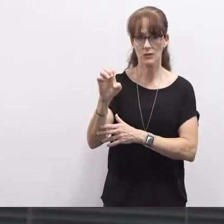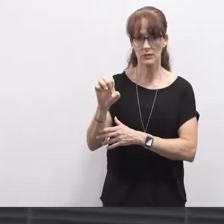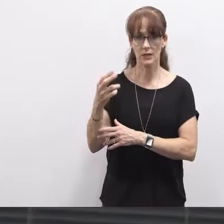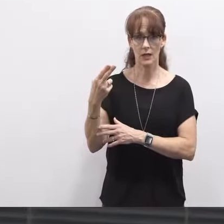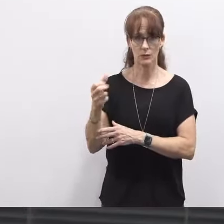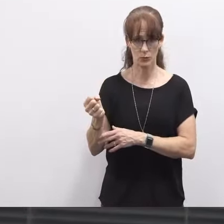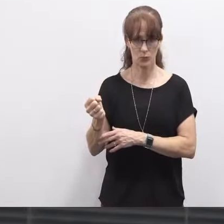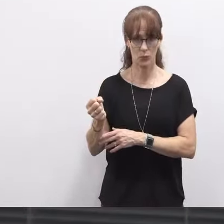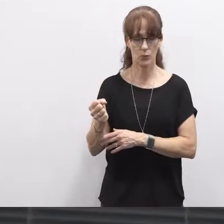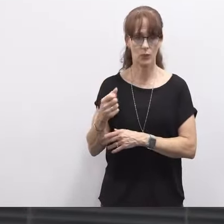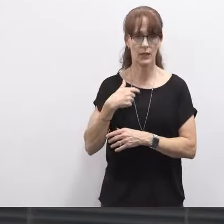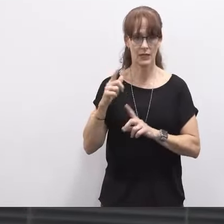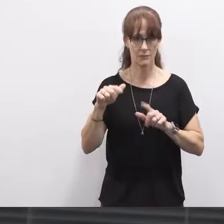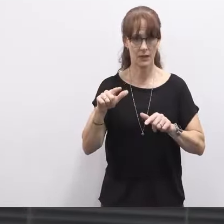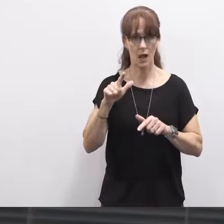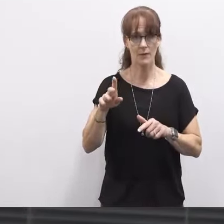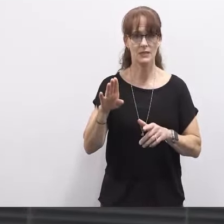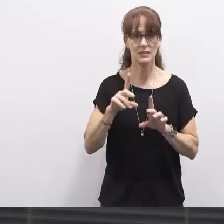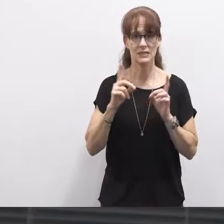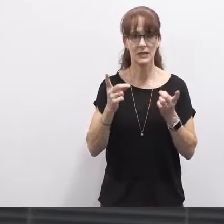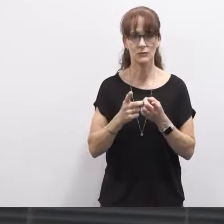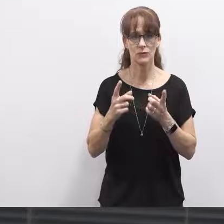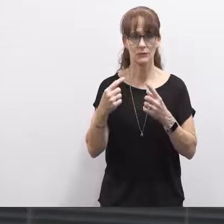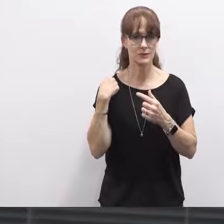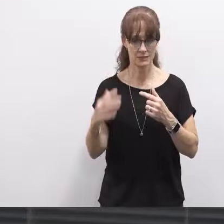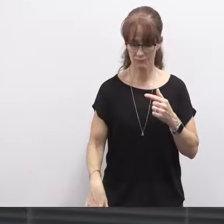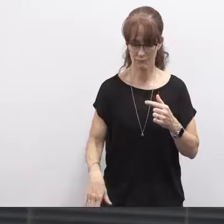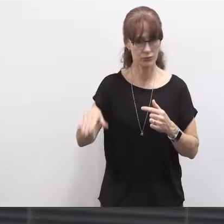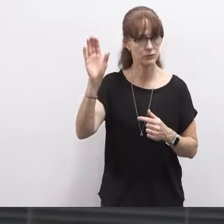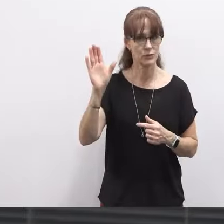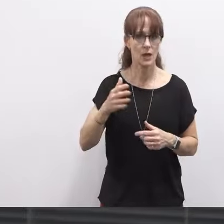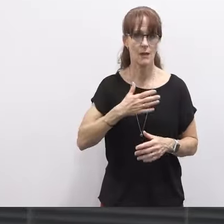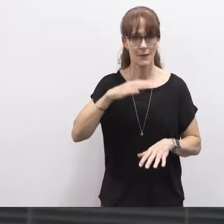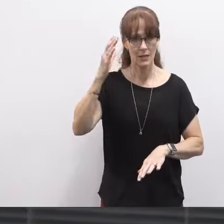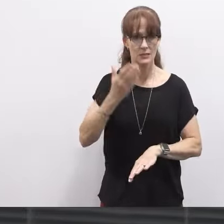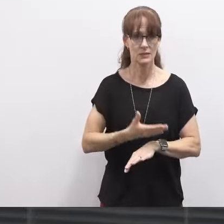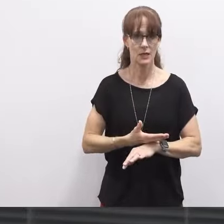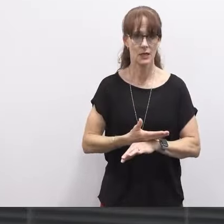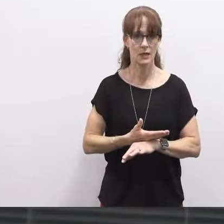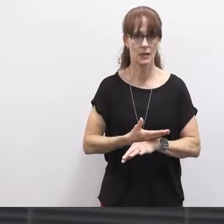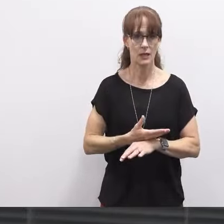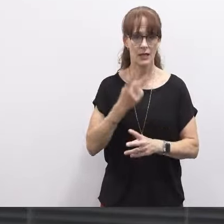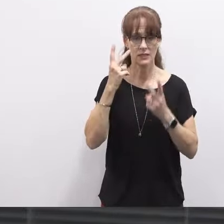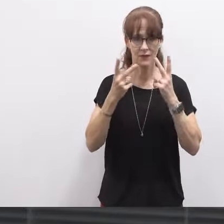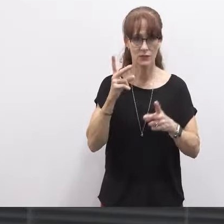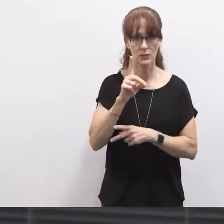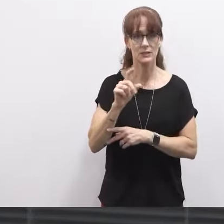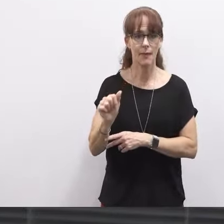He has been a Long Beach District student from the start. My son has a visual disability as well.